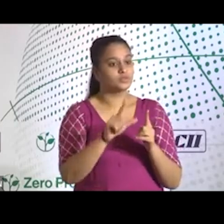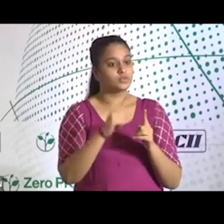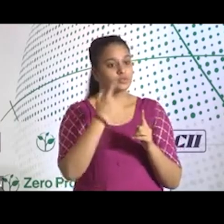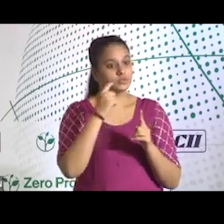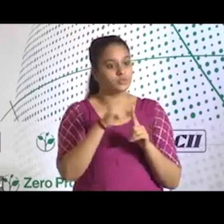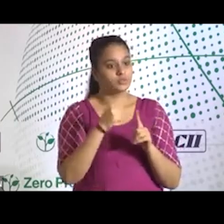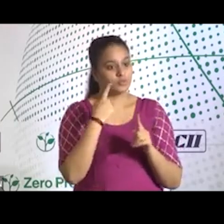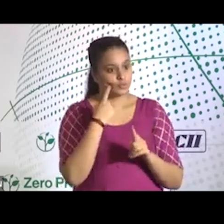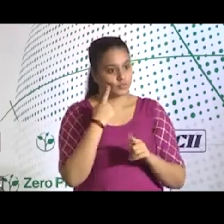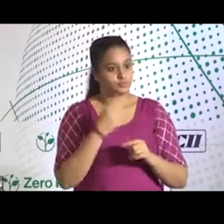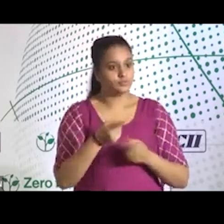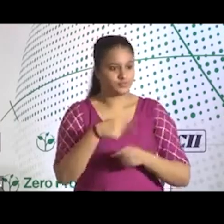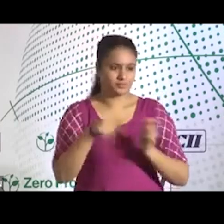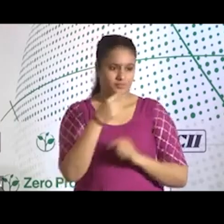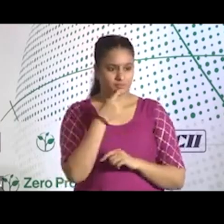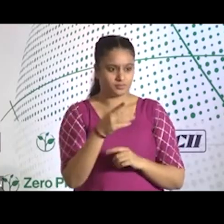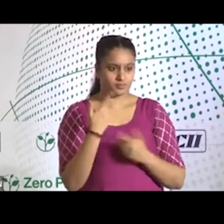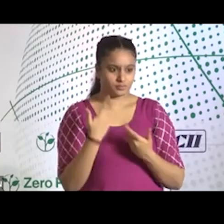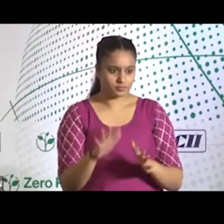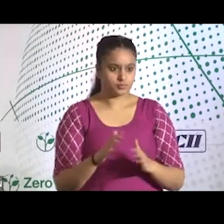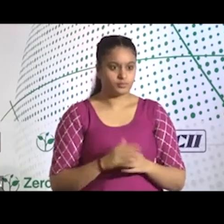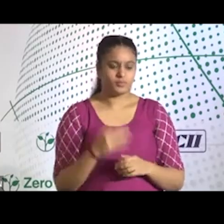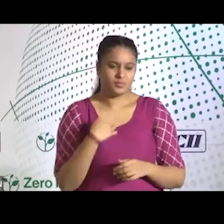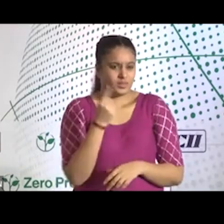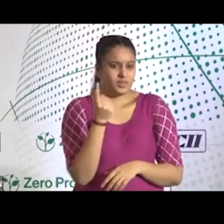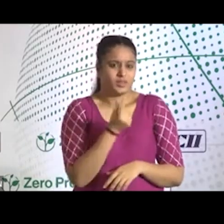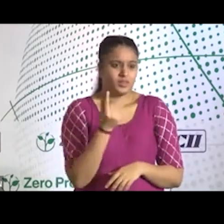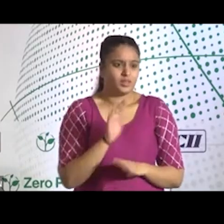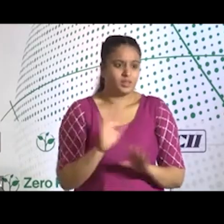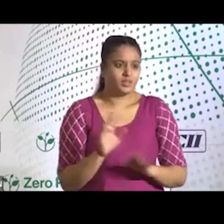So like I said, you know, I do want to use the 45 minutes